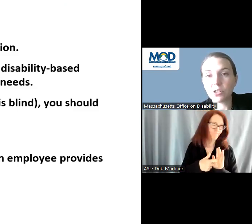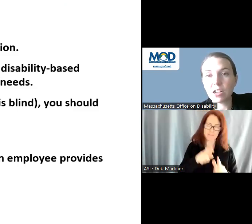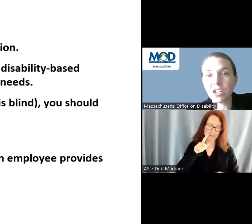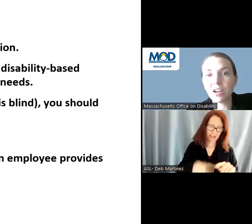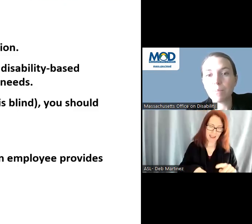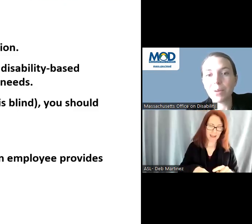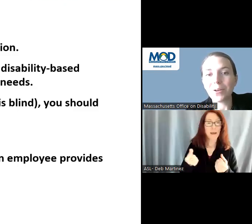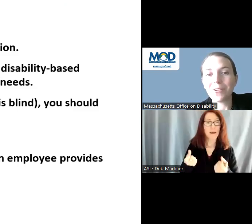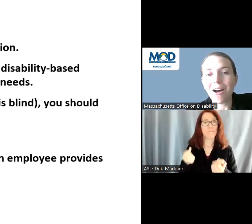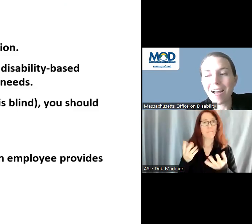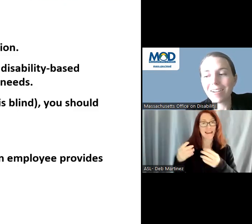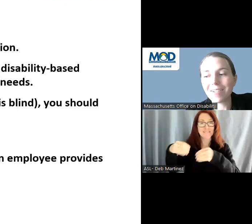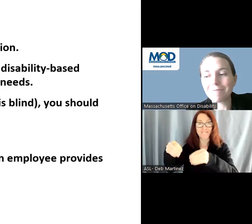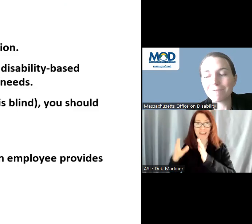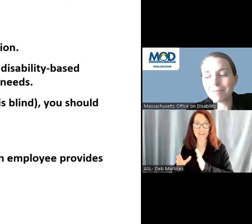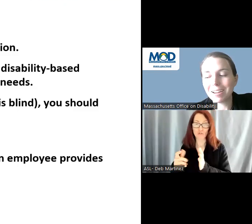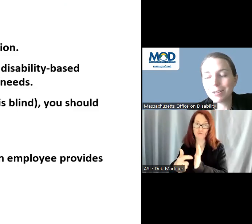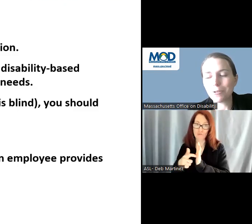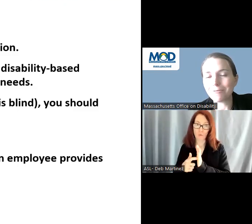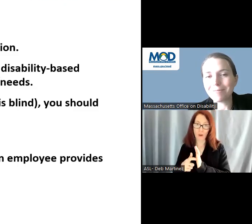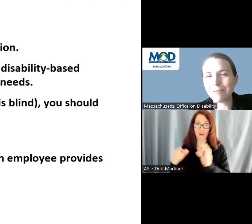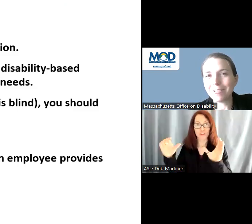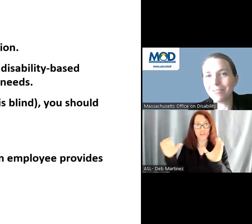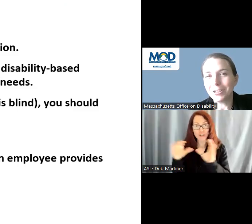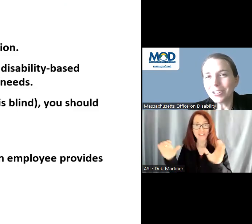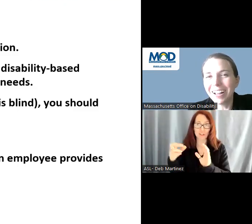and registration but they're not sort of official